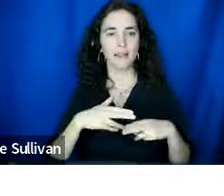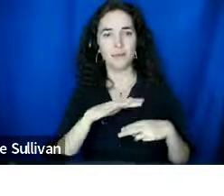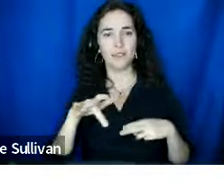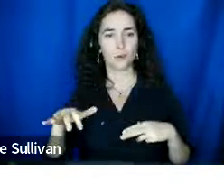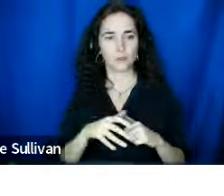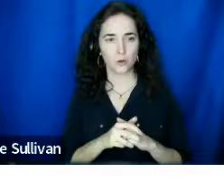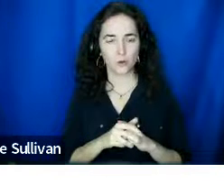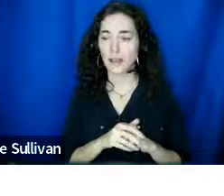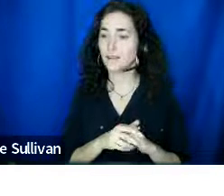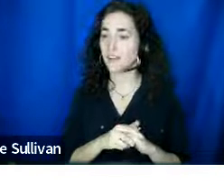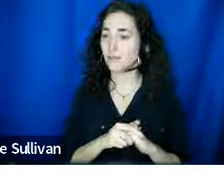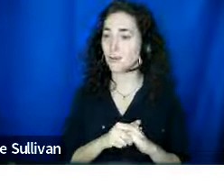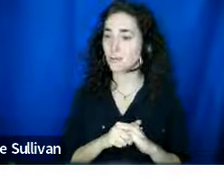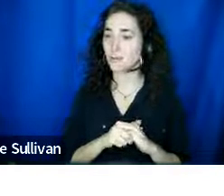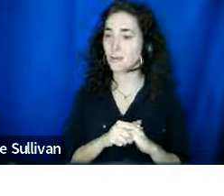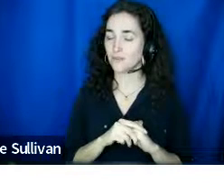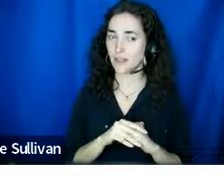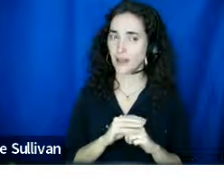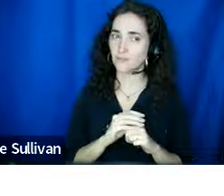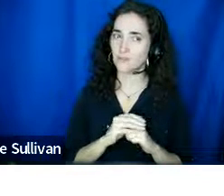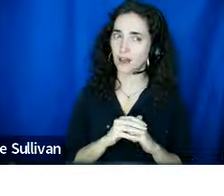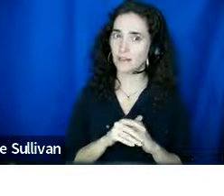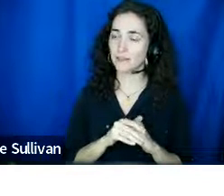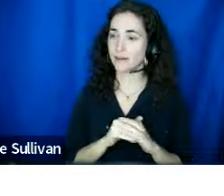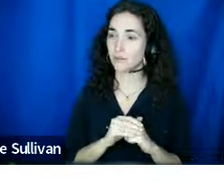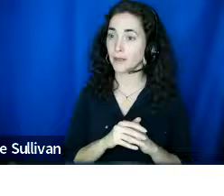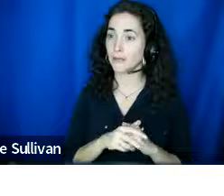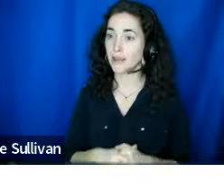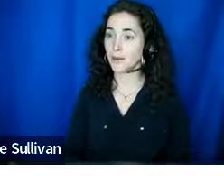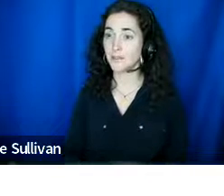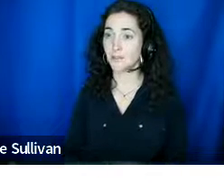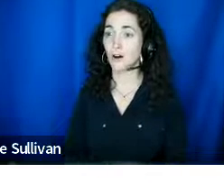is so and so," and a deaf person if they have had this encounter many, many times.